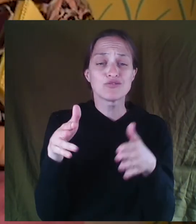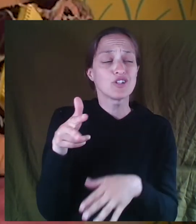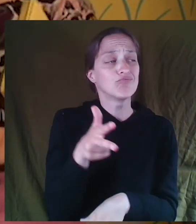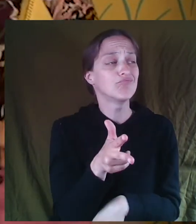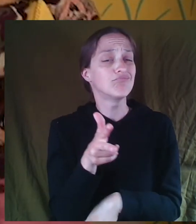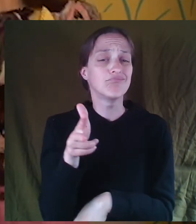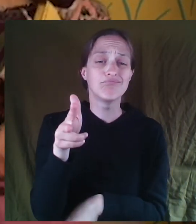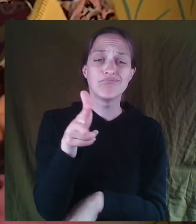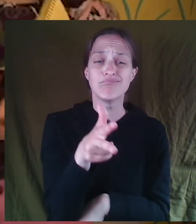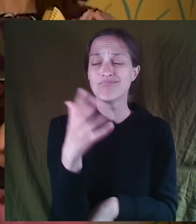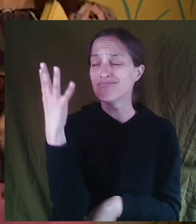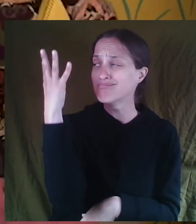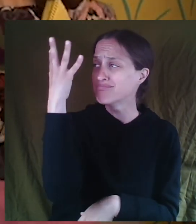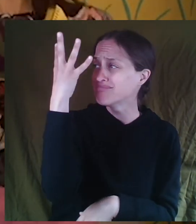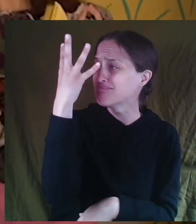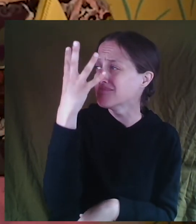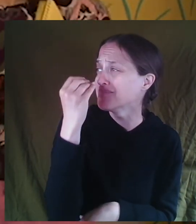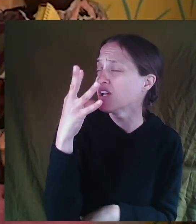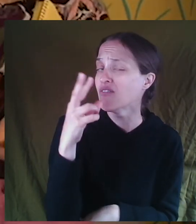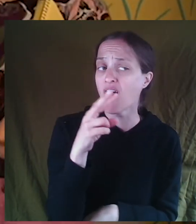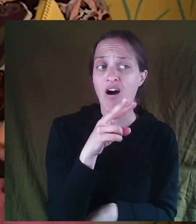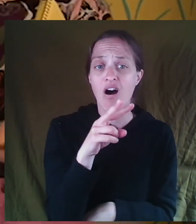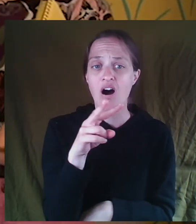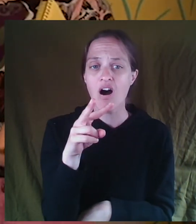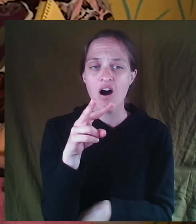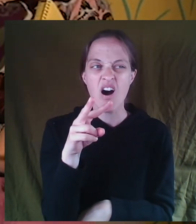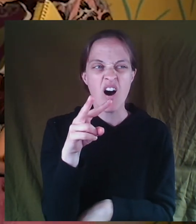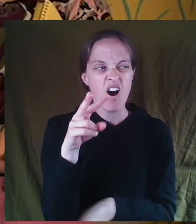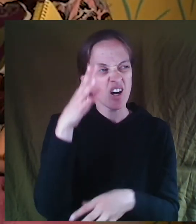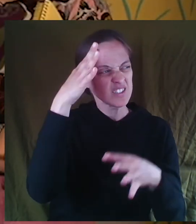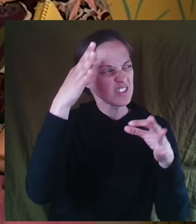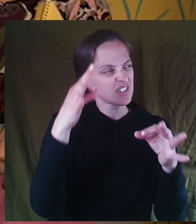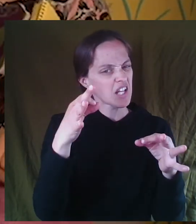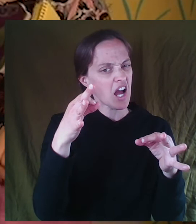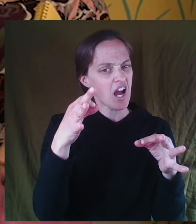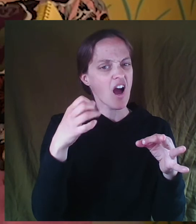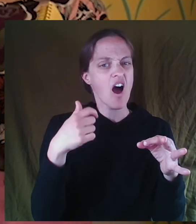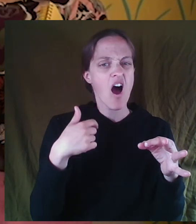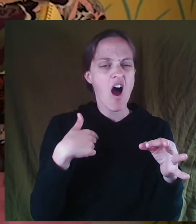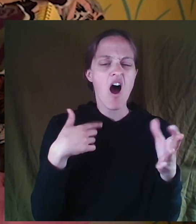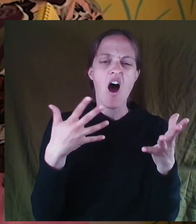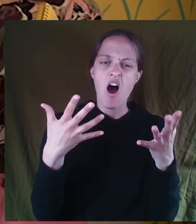You're riding your bike along the street, it's beautiful, and then you decide you know what,